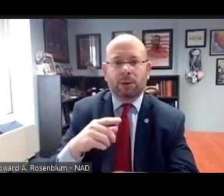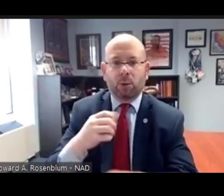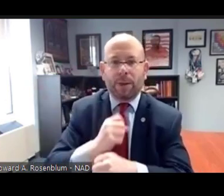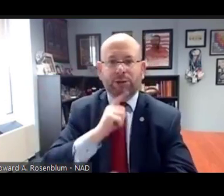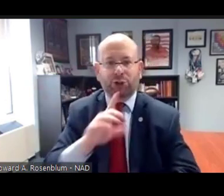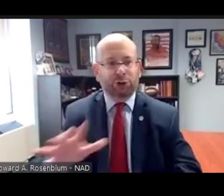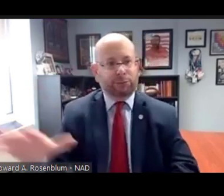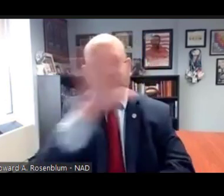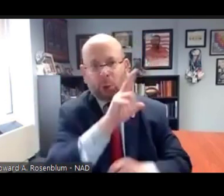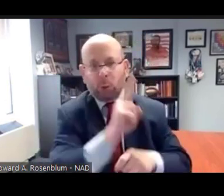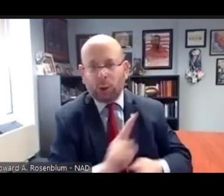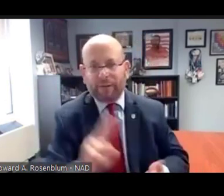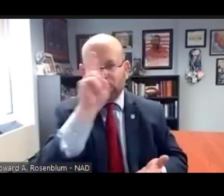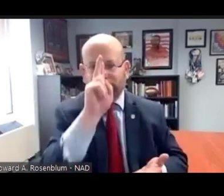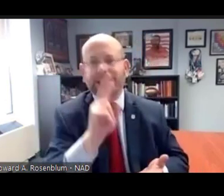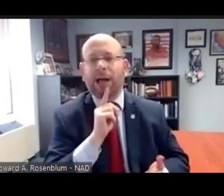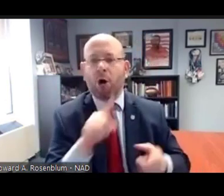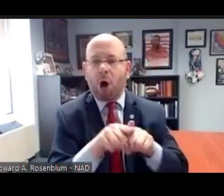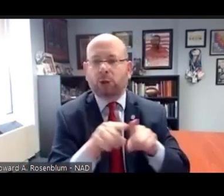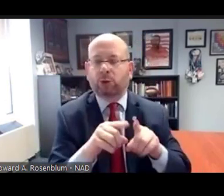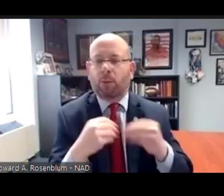That should be a strategy to pursue.